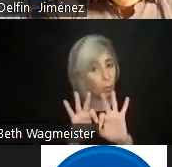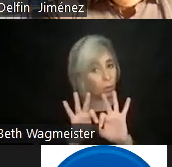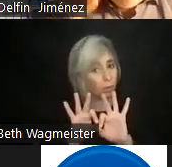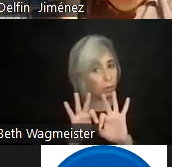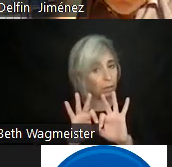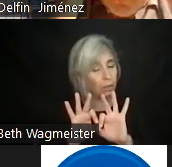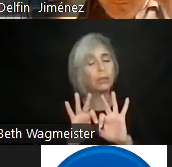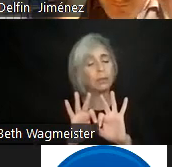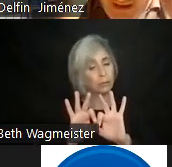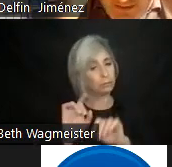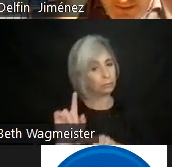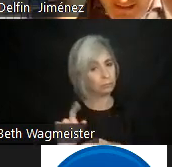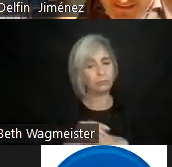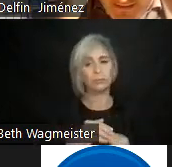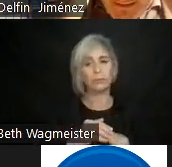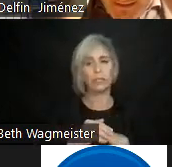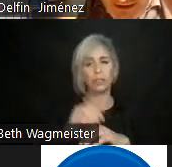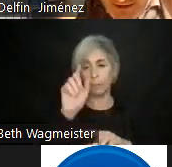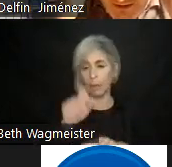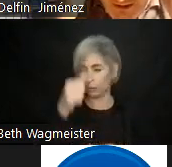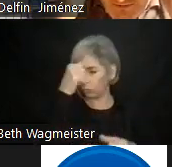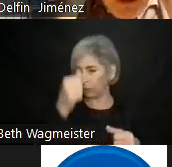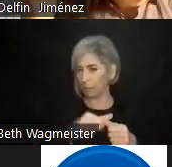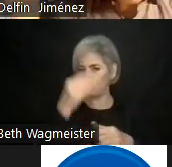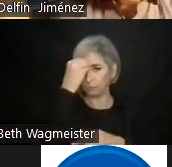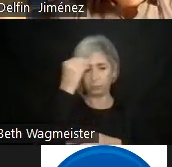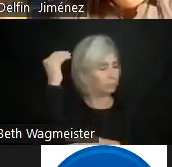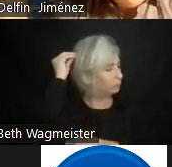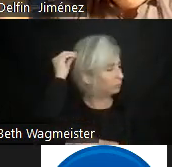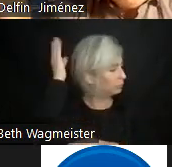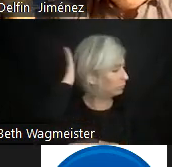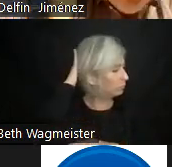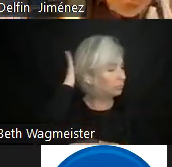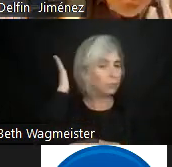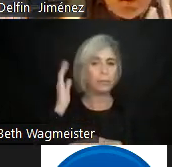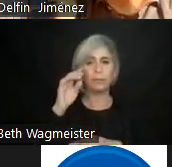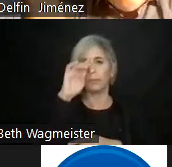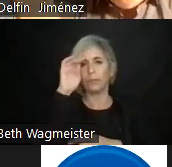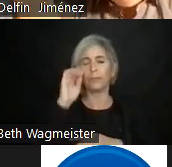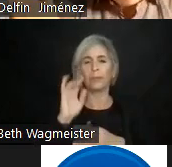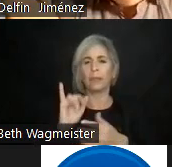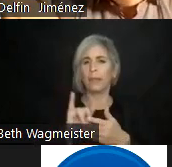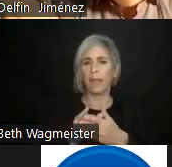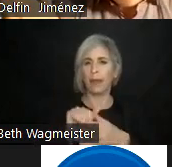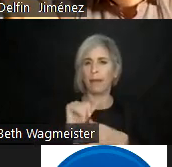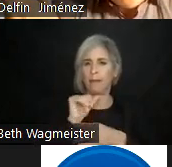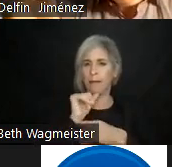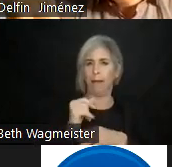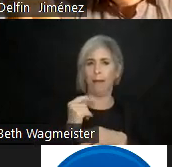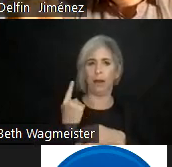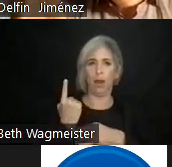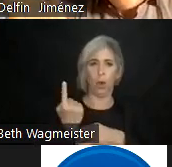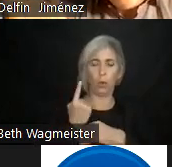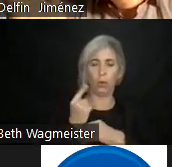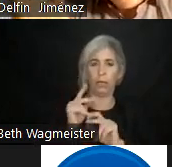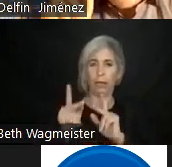to keep in mind first and not only wheelchairs, not only disability. Accessibility is for all.